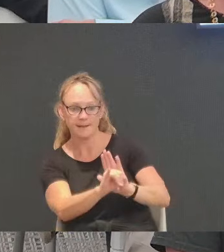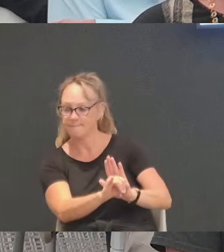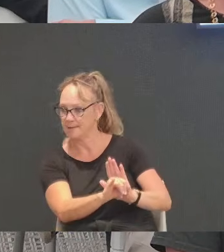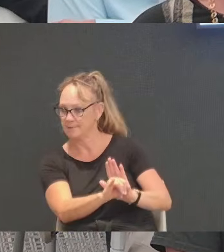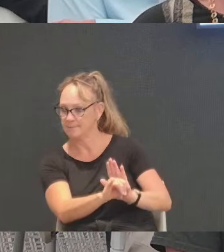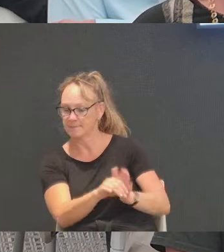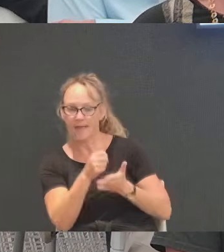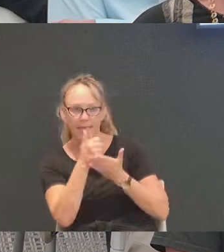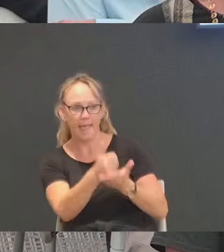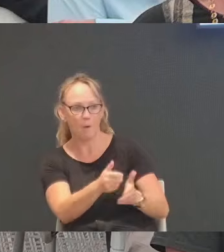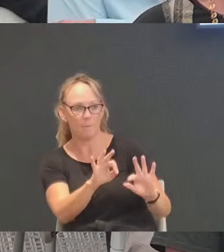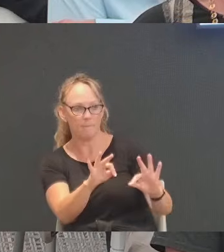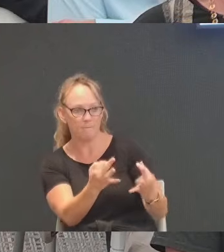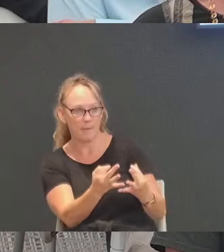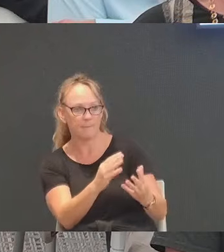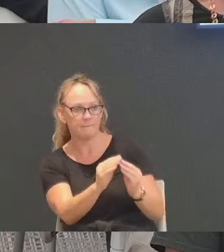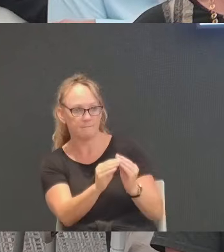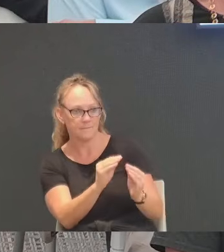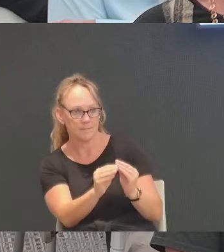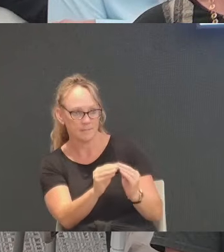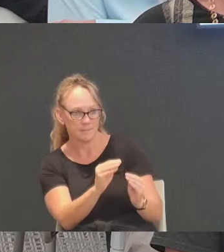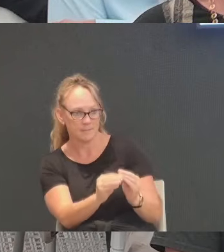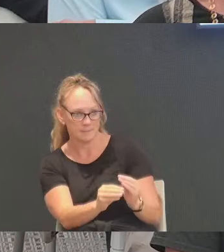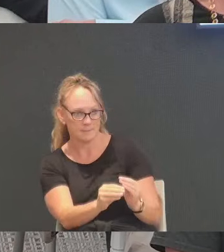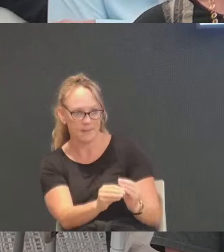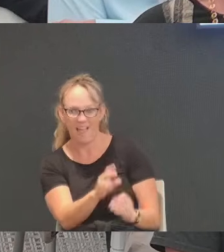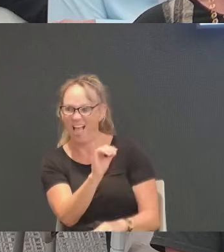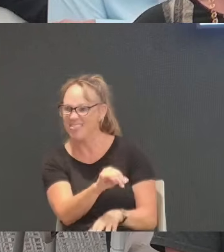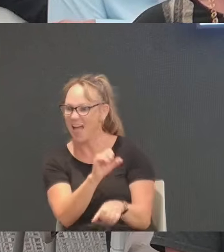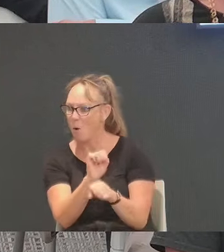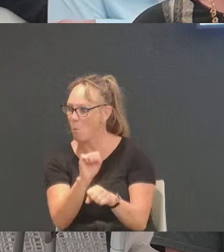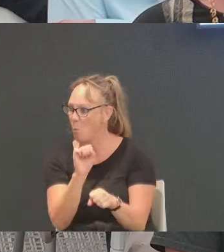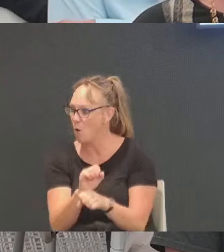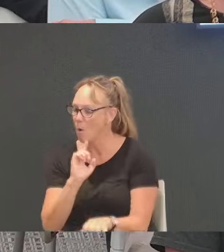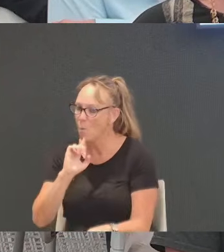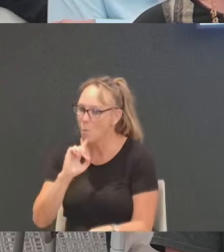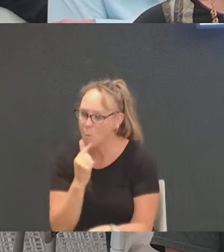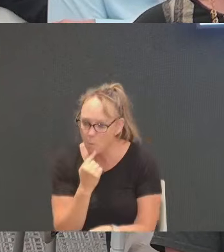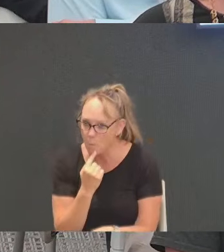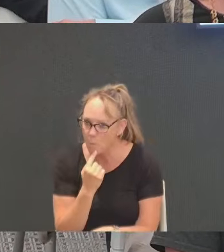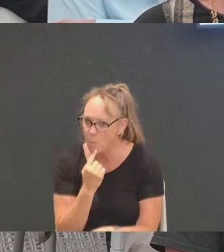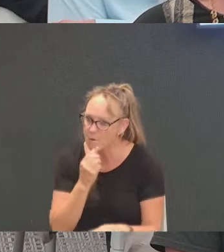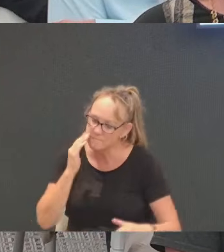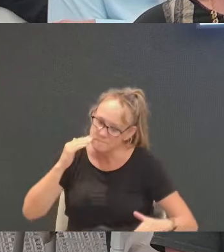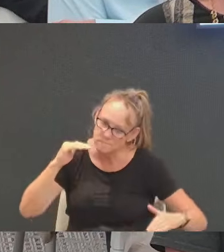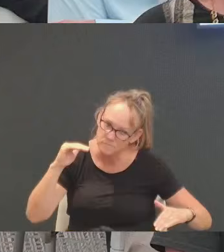those concerns. That work is critical because it focuses on keeping children and families